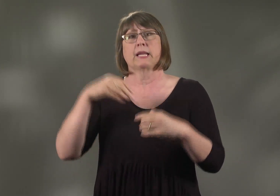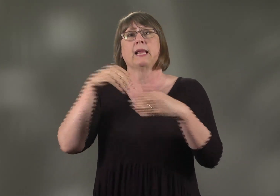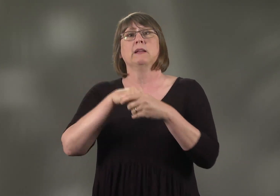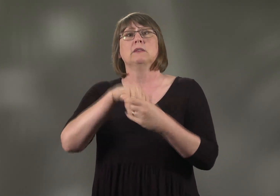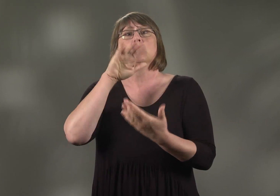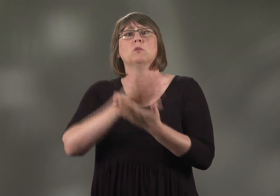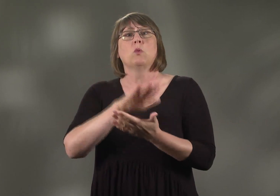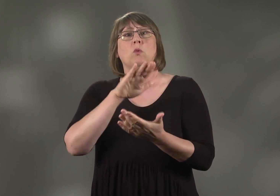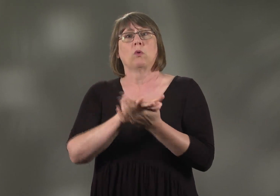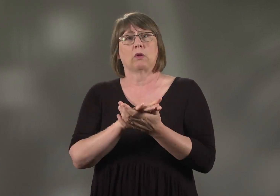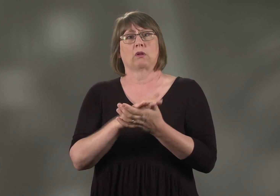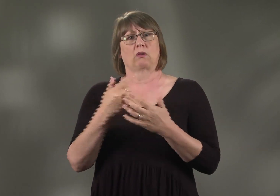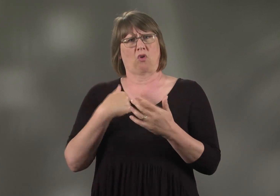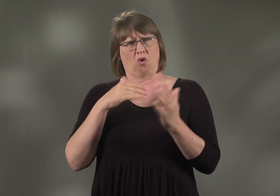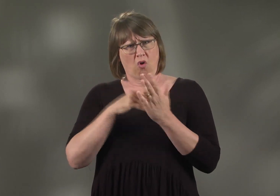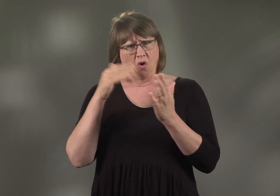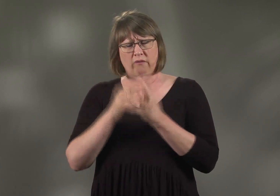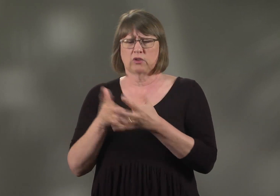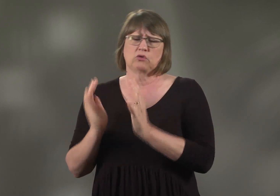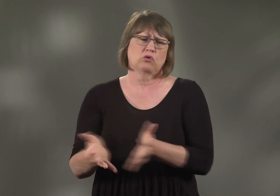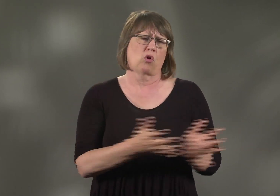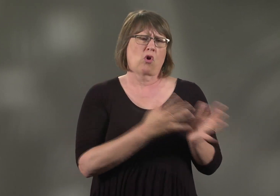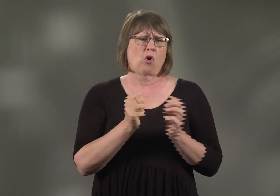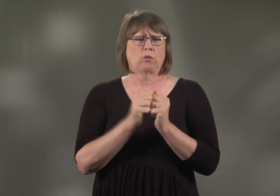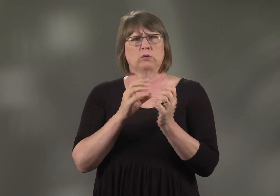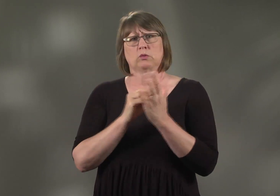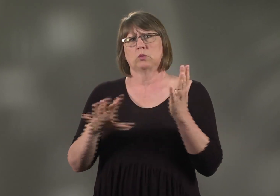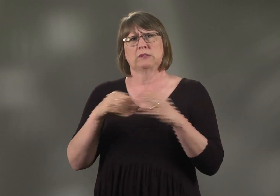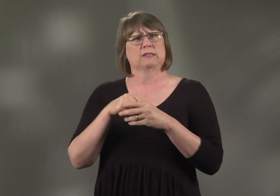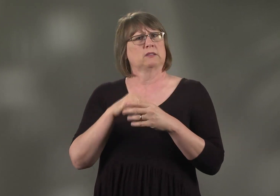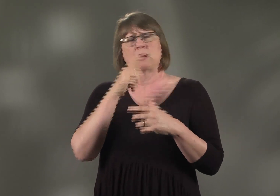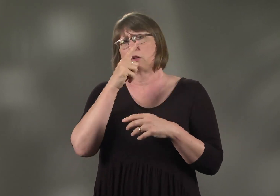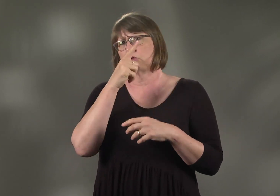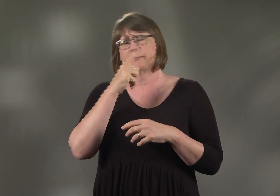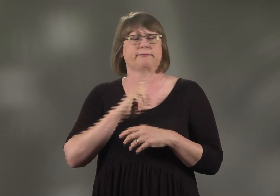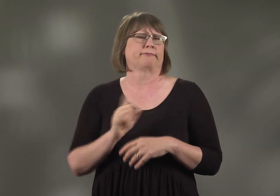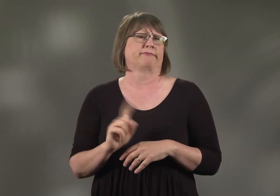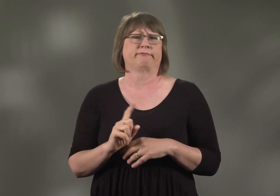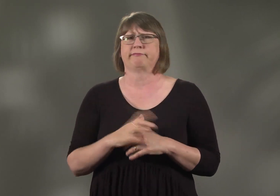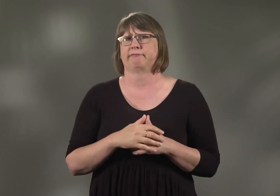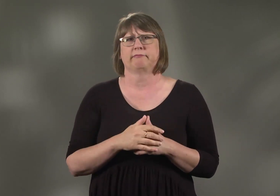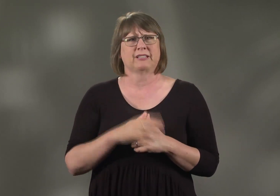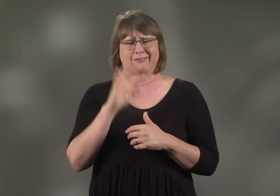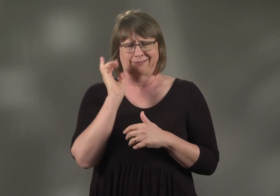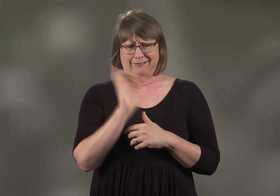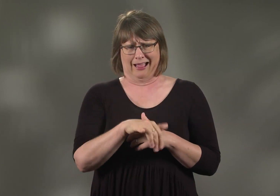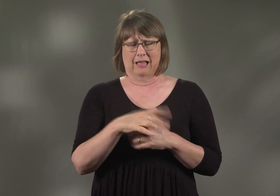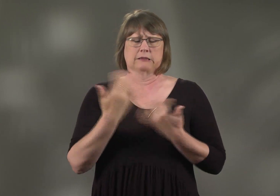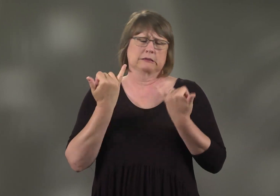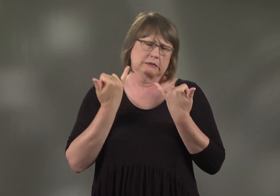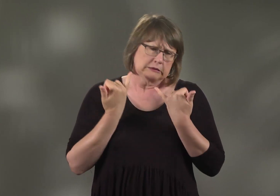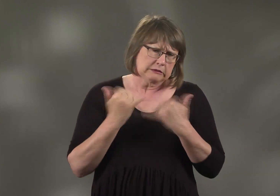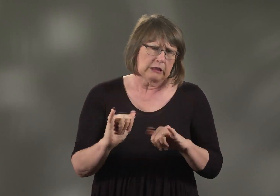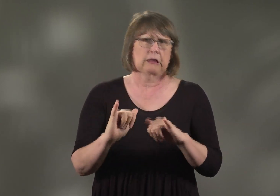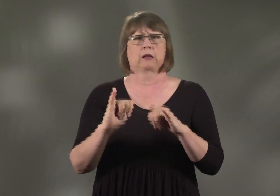Anyway, in school I often did not talk with other kids during lunch. It was and still is too noisy for me to understand people talking.